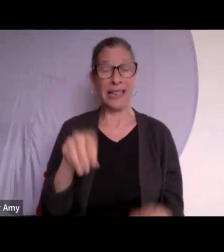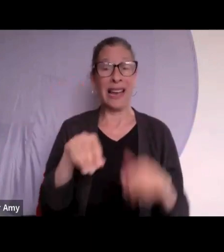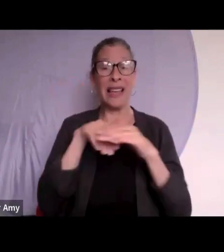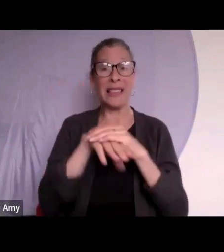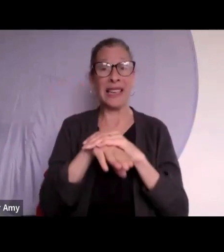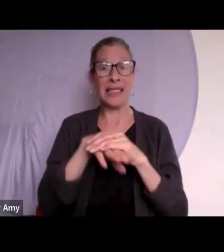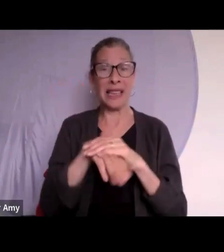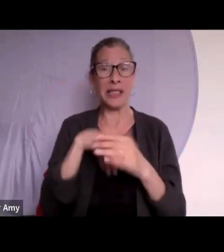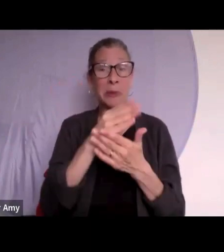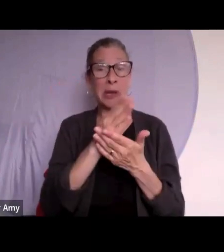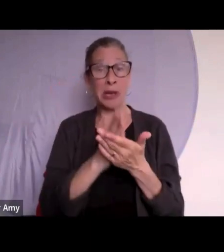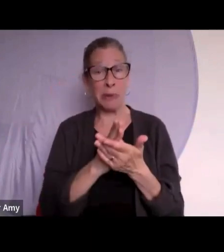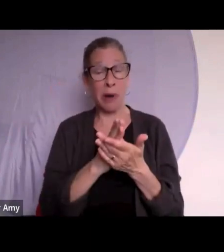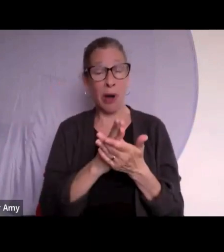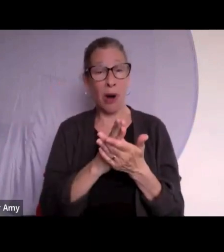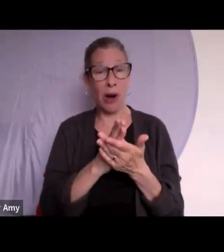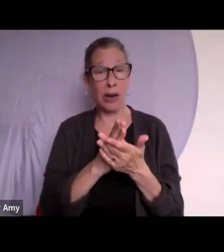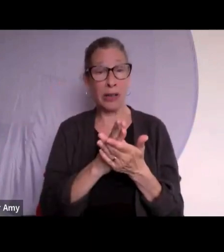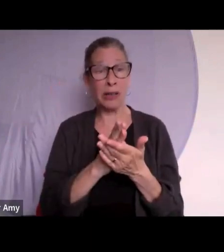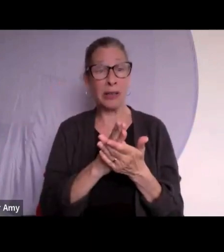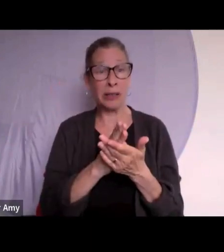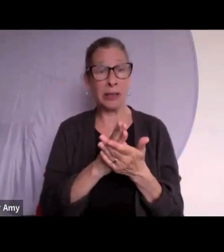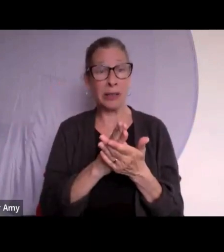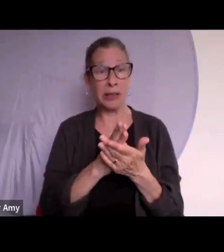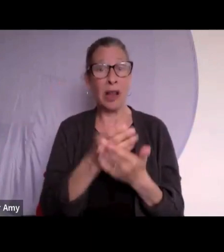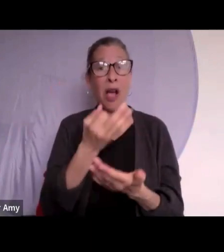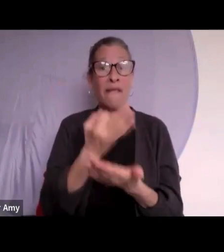the spaces for accessibility is financial accessibility. And